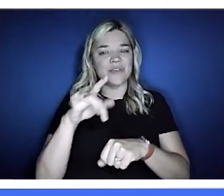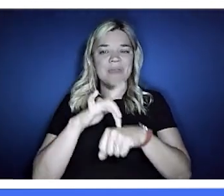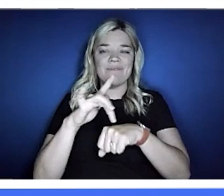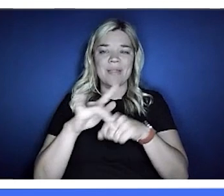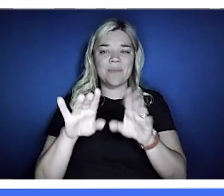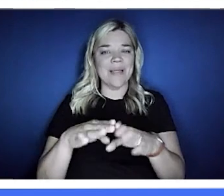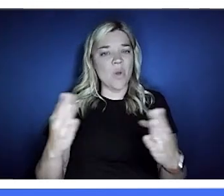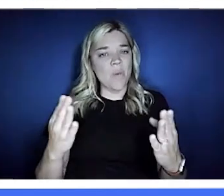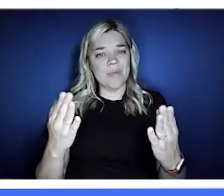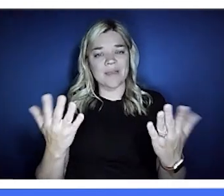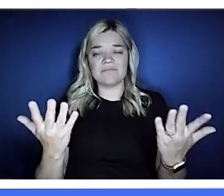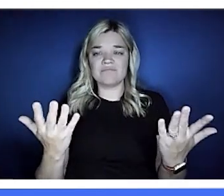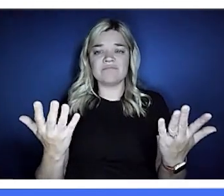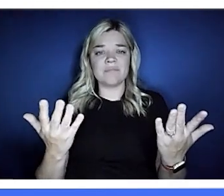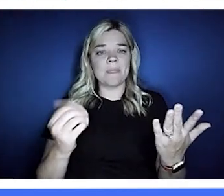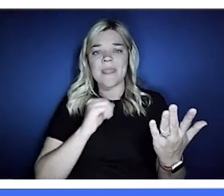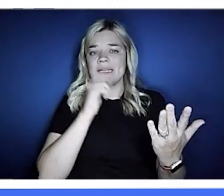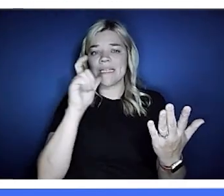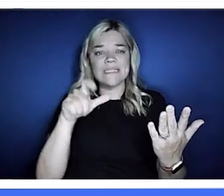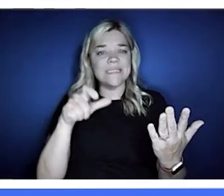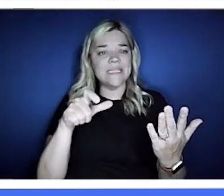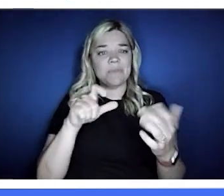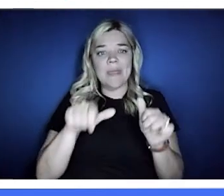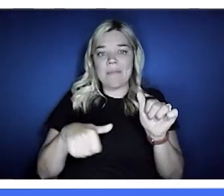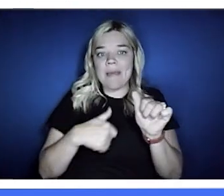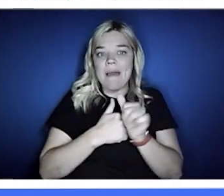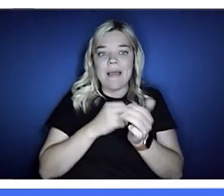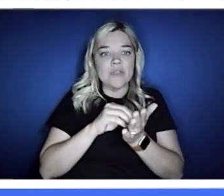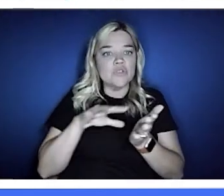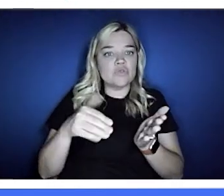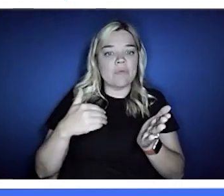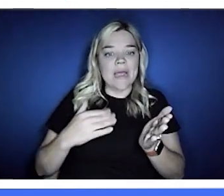You know, it doesn't need to come behind like the student has a formal diagnosis.